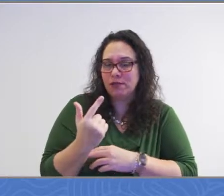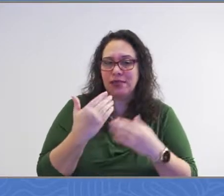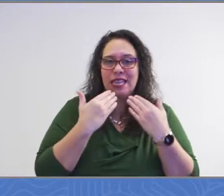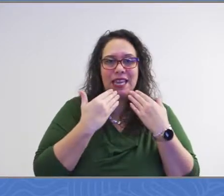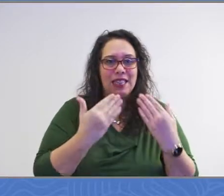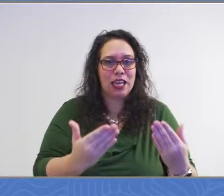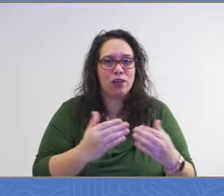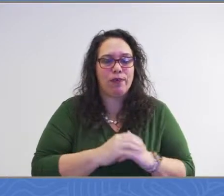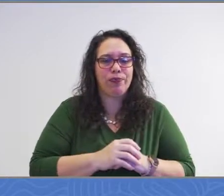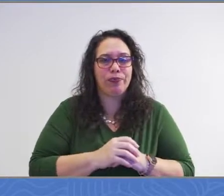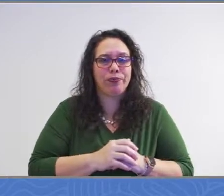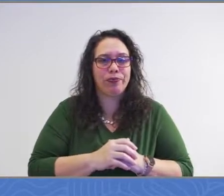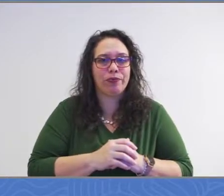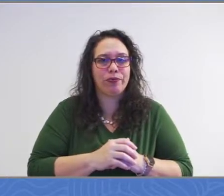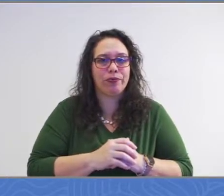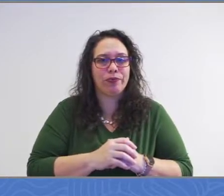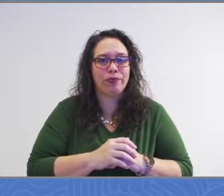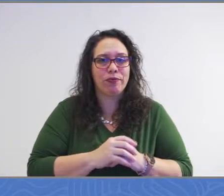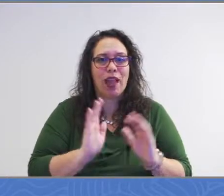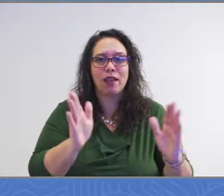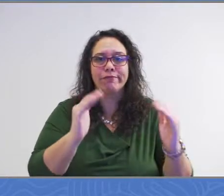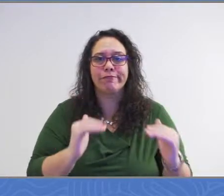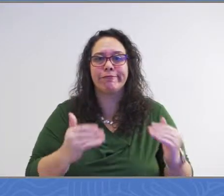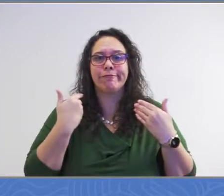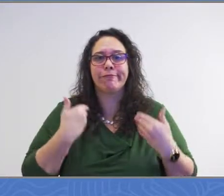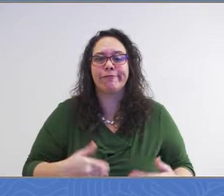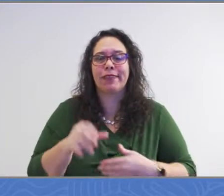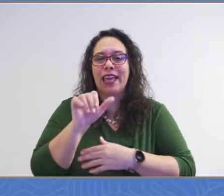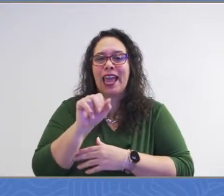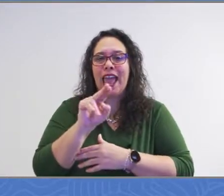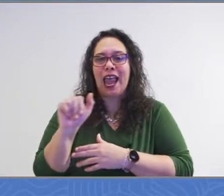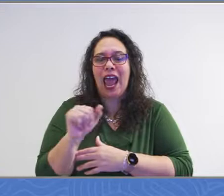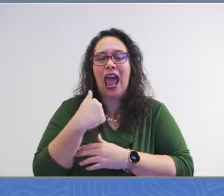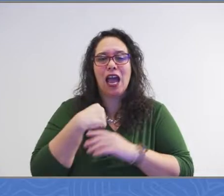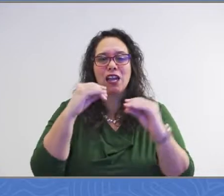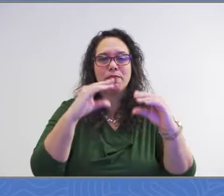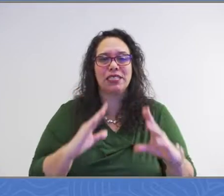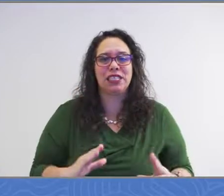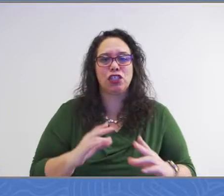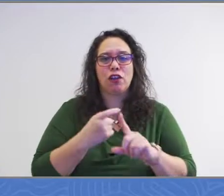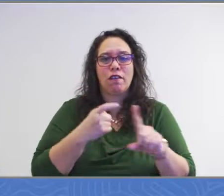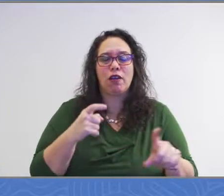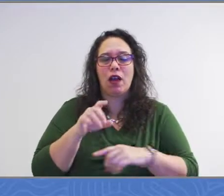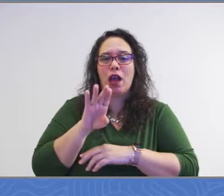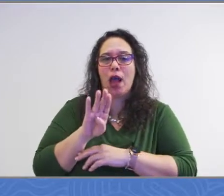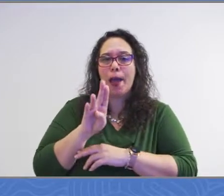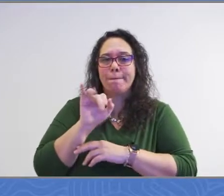My name's Anna Guico and I'm a teacher at Buffum, I'm addressing item not on the agenda